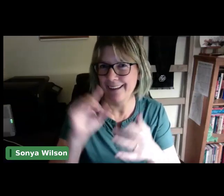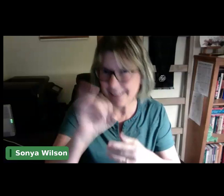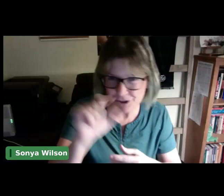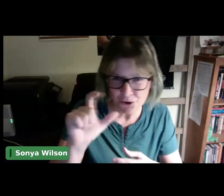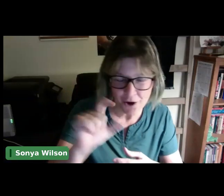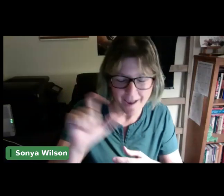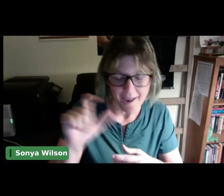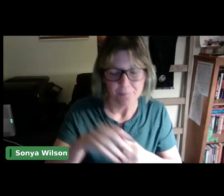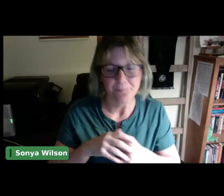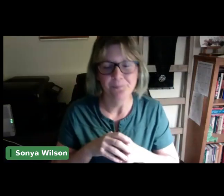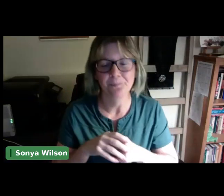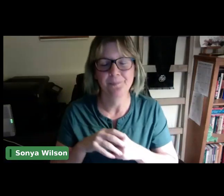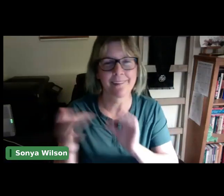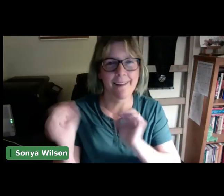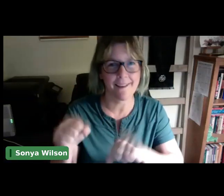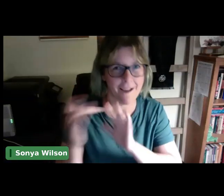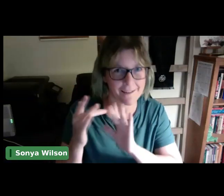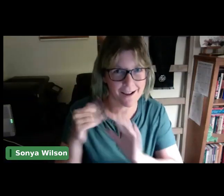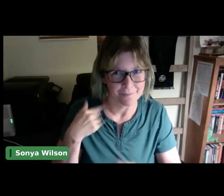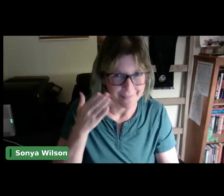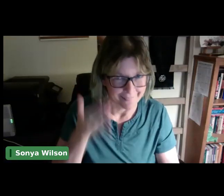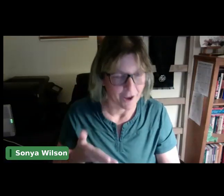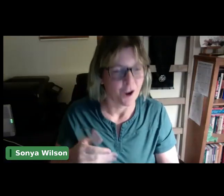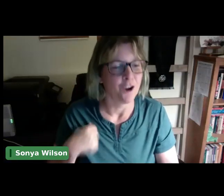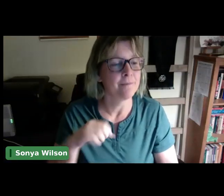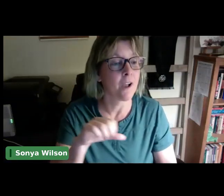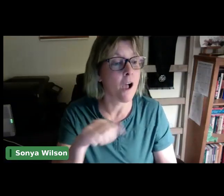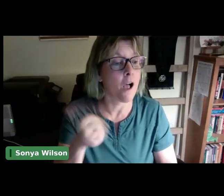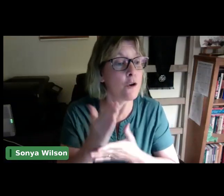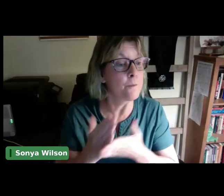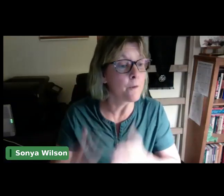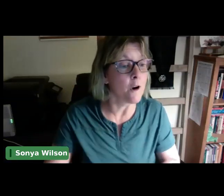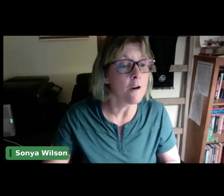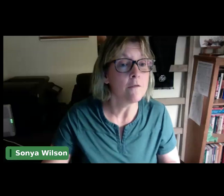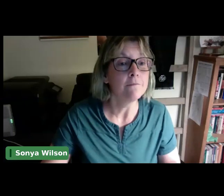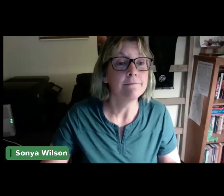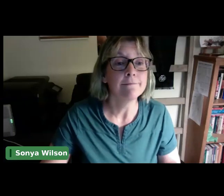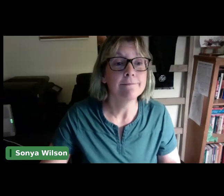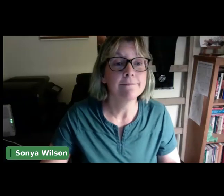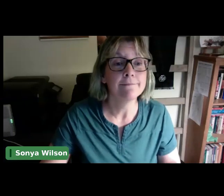check in with my YouTube channel, my Instagram, and feel free to connect with me at any time